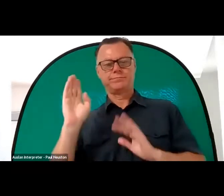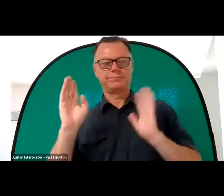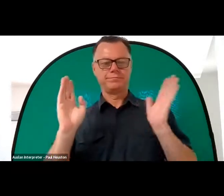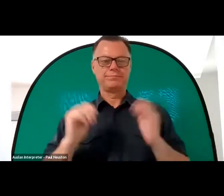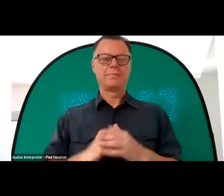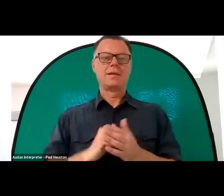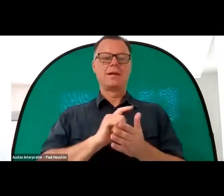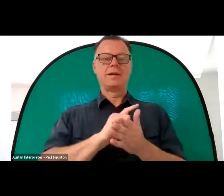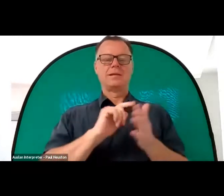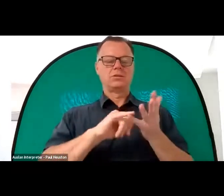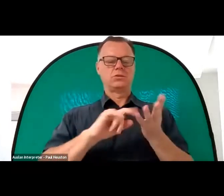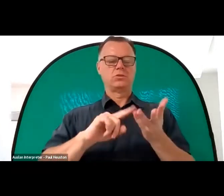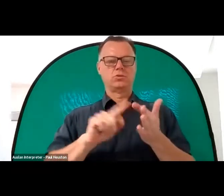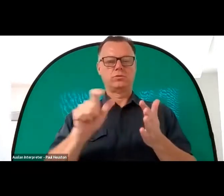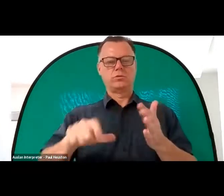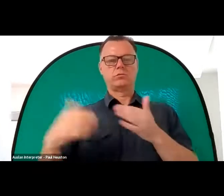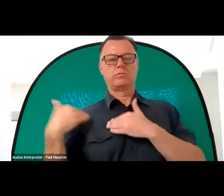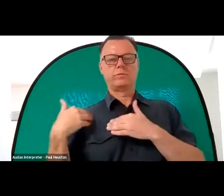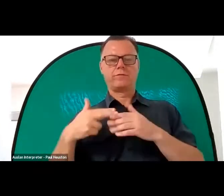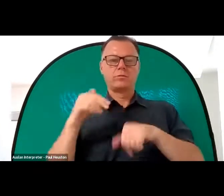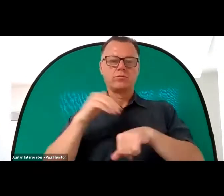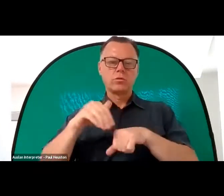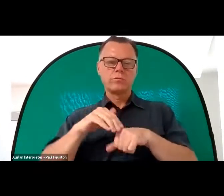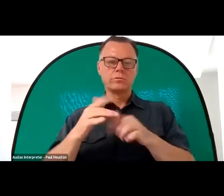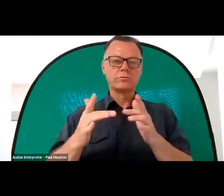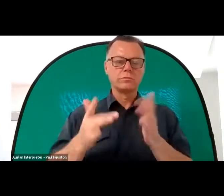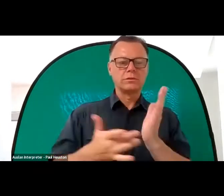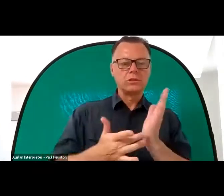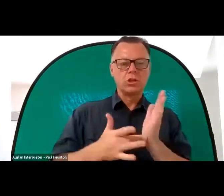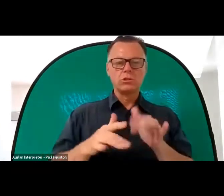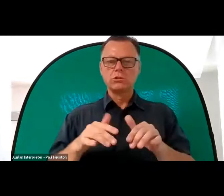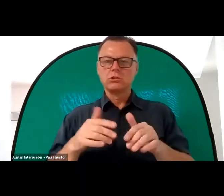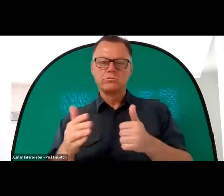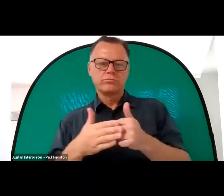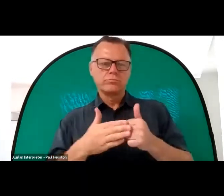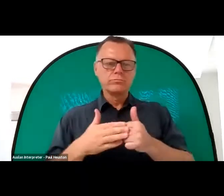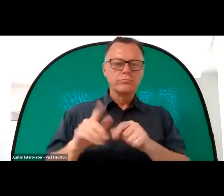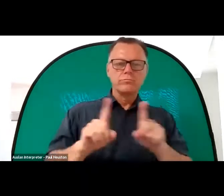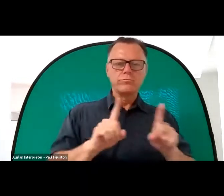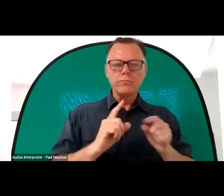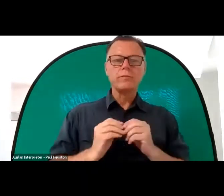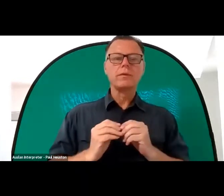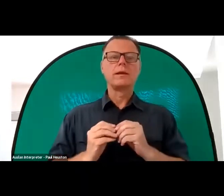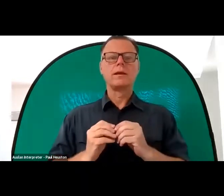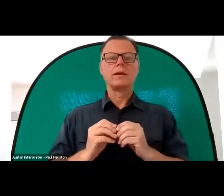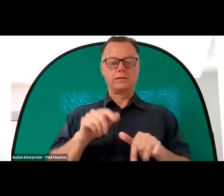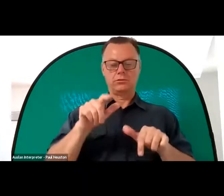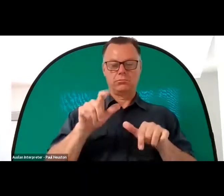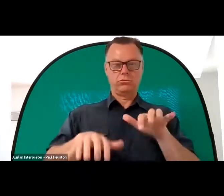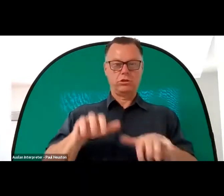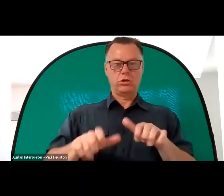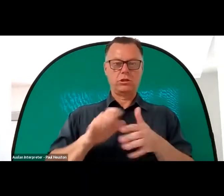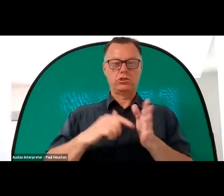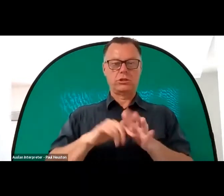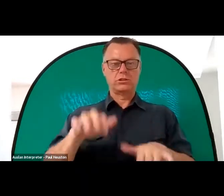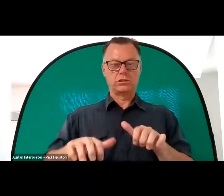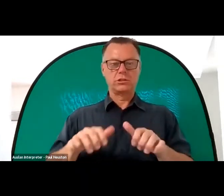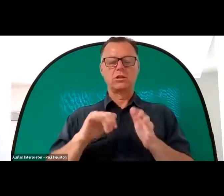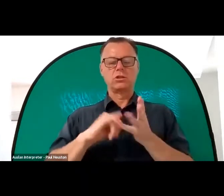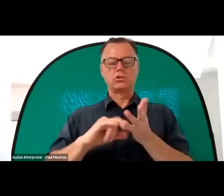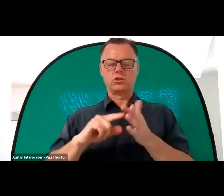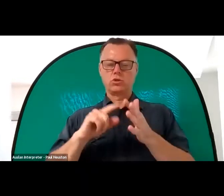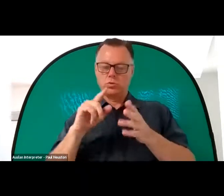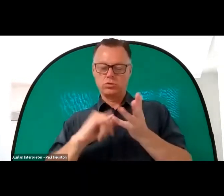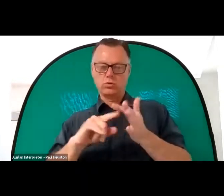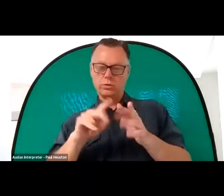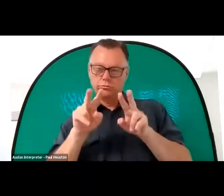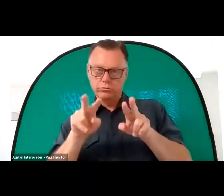privilege. Today from